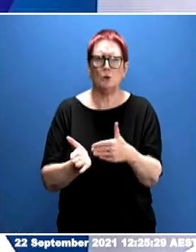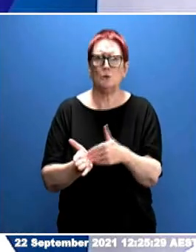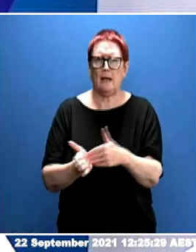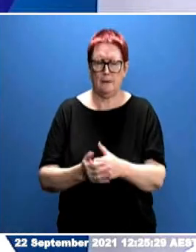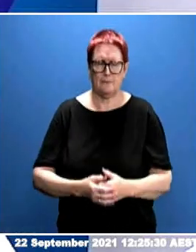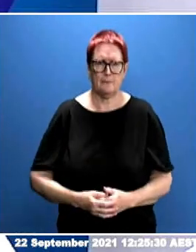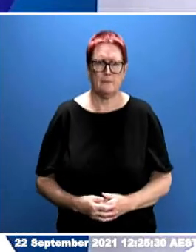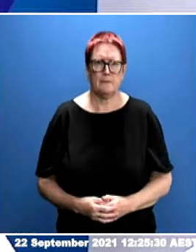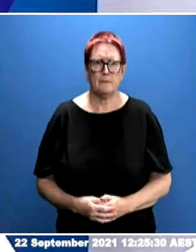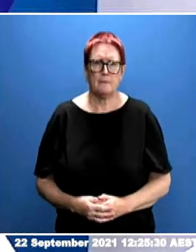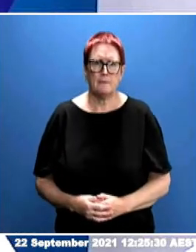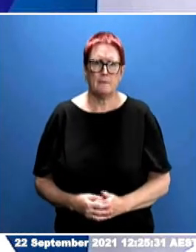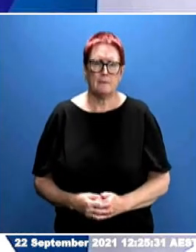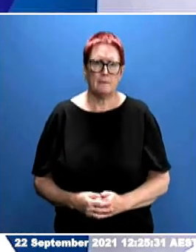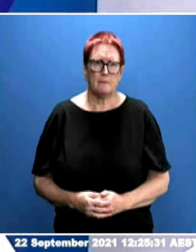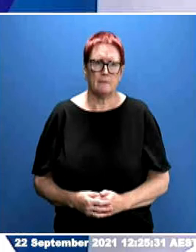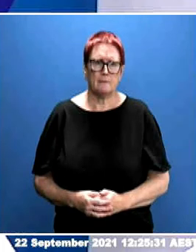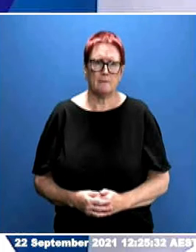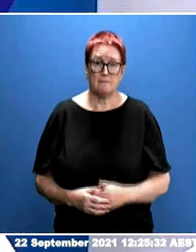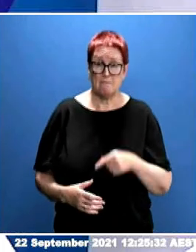and that gives us some statistical information during the whole